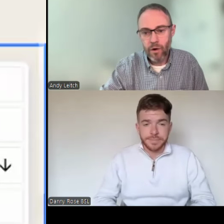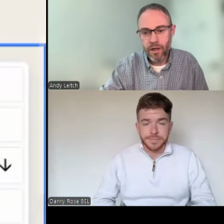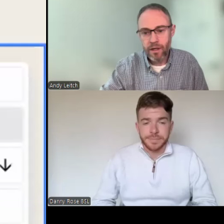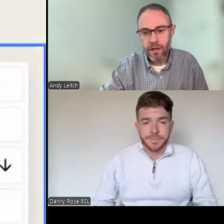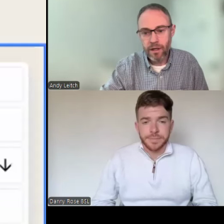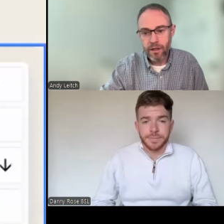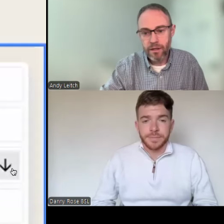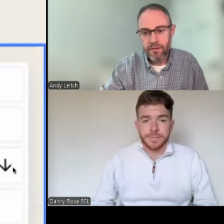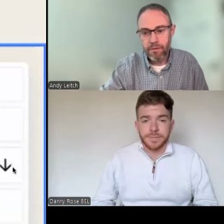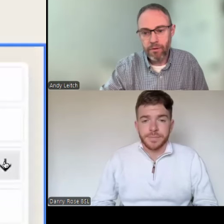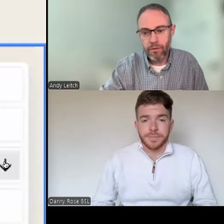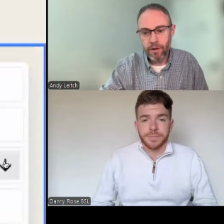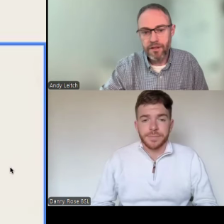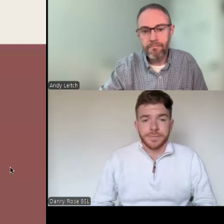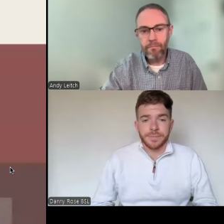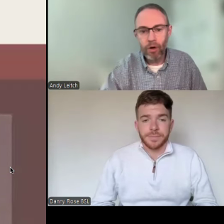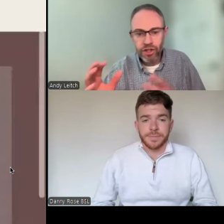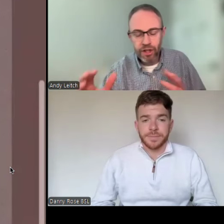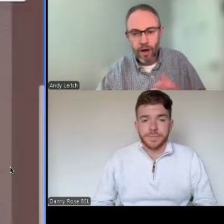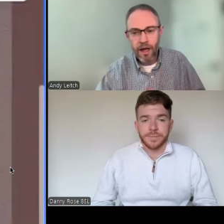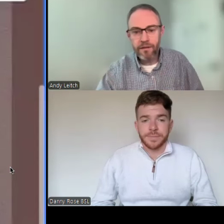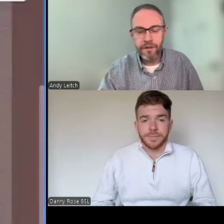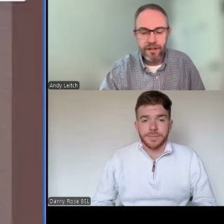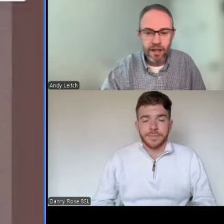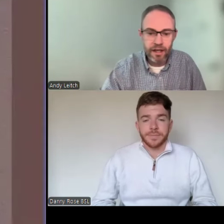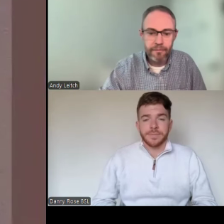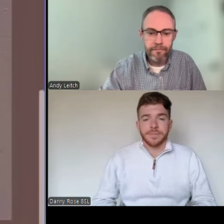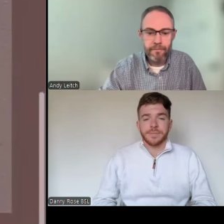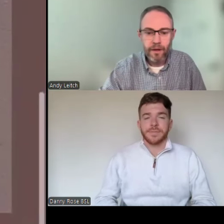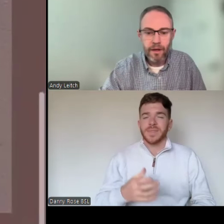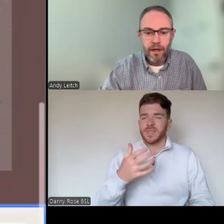Quite simple. It's a modular way of designing.